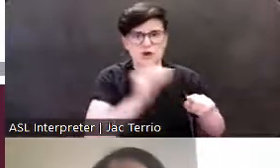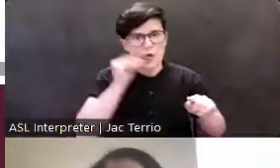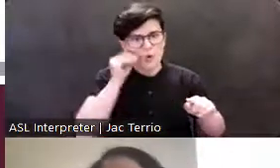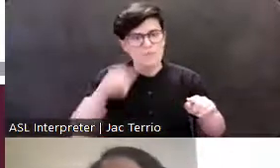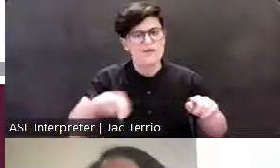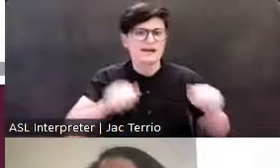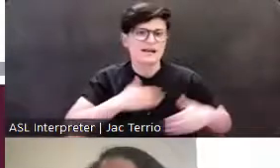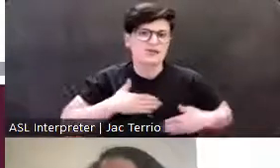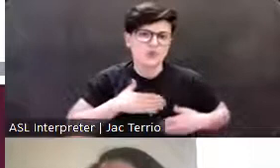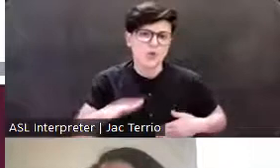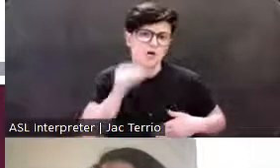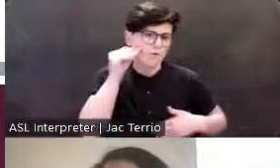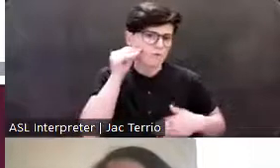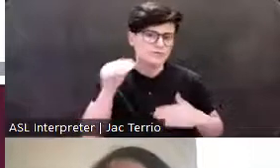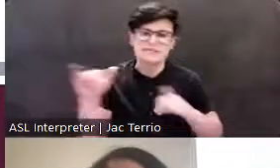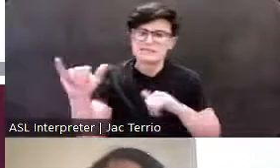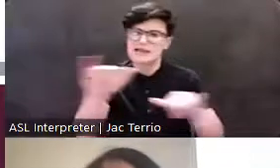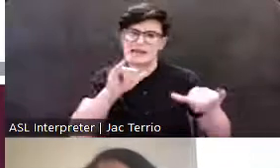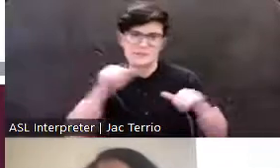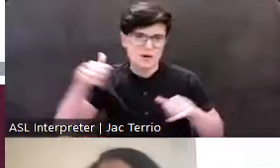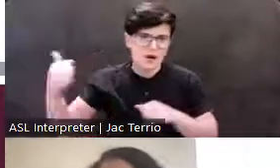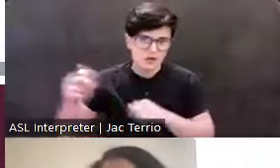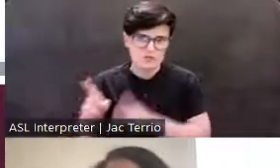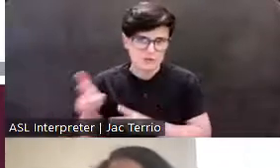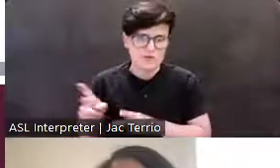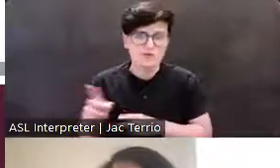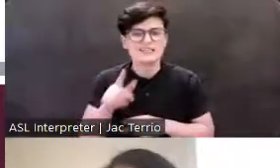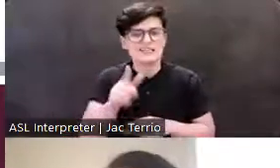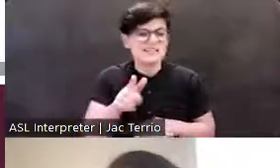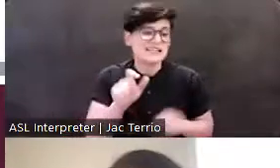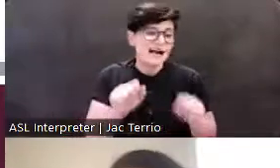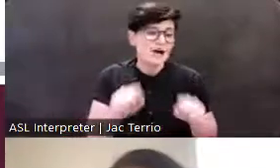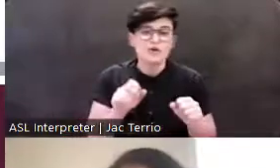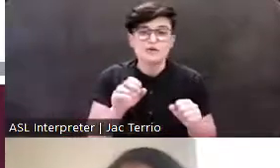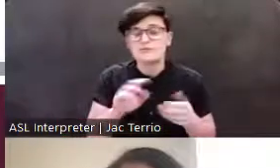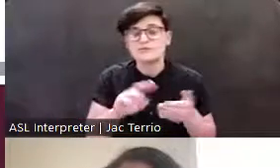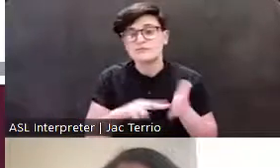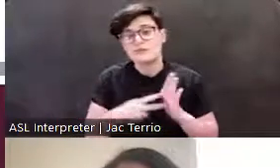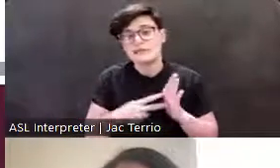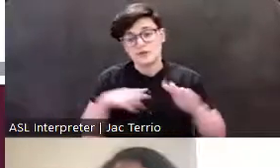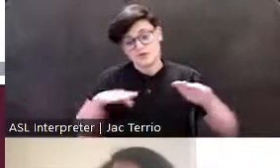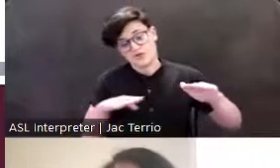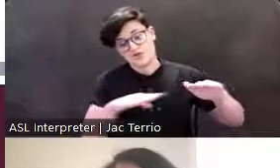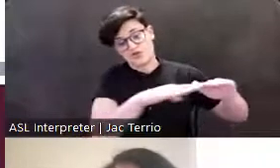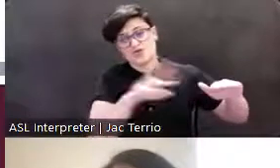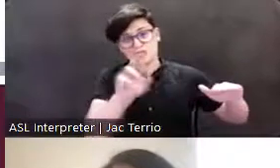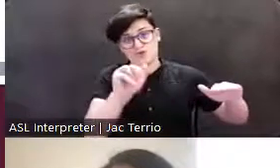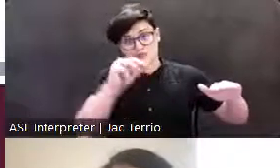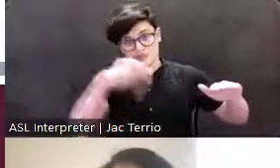So, that could be -- here are some examples here -- a ramp to the front door. Modify bathrooms.